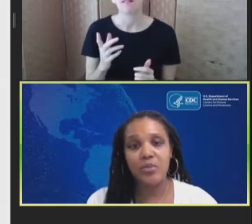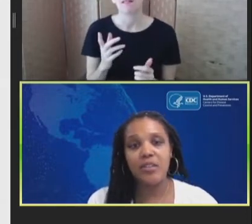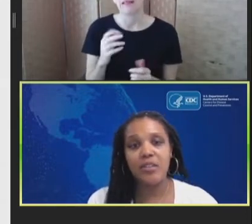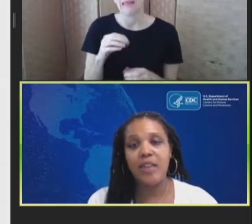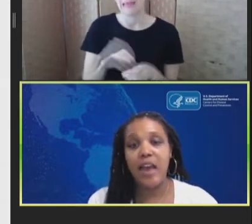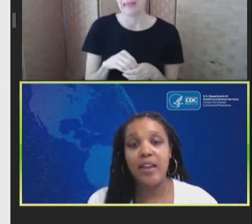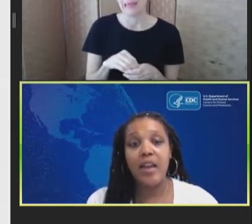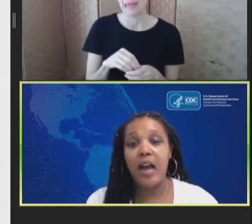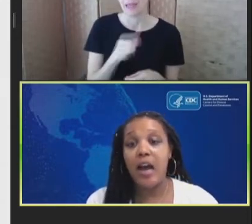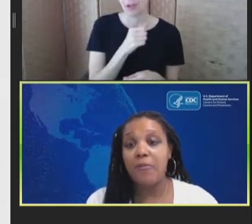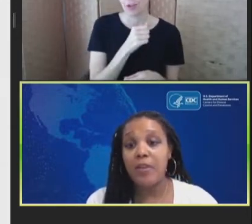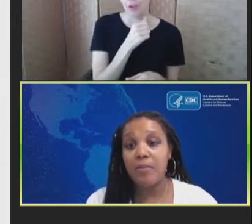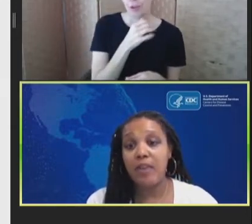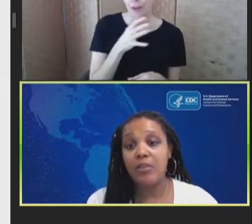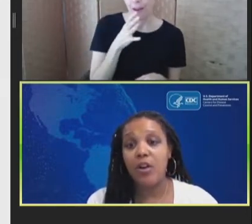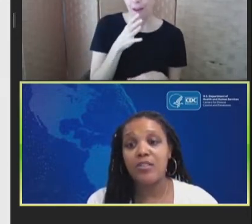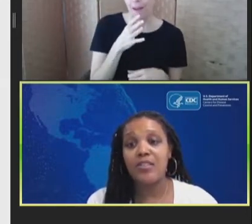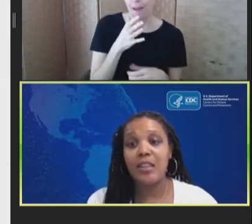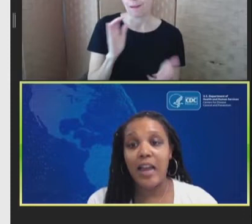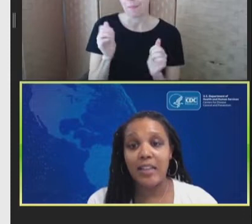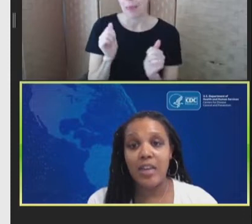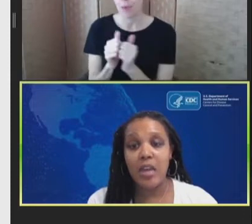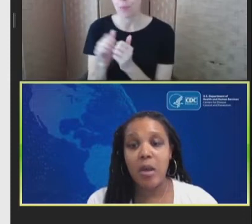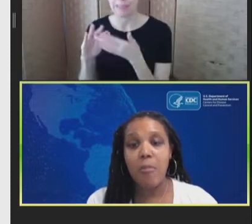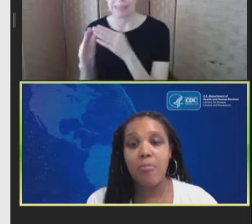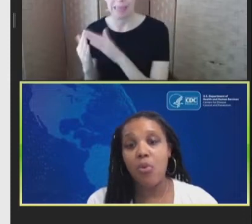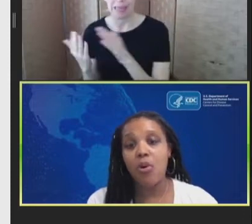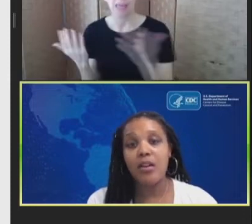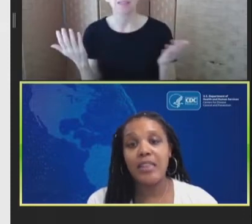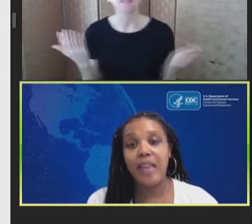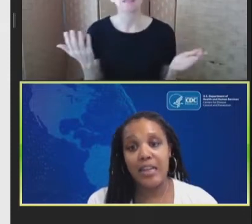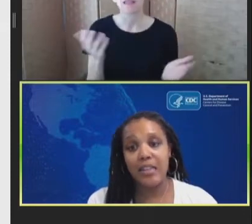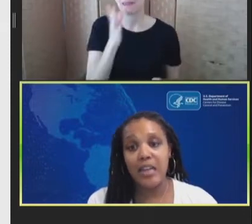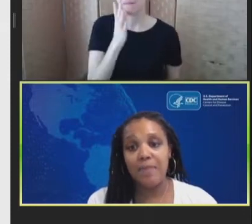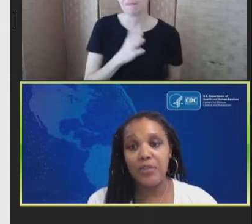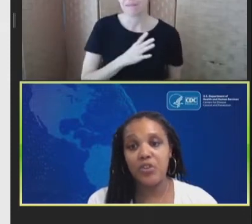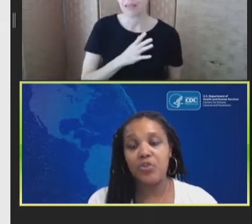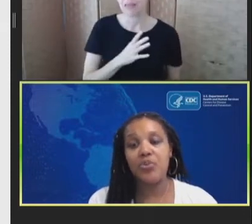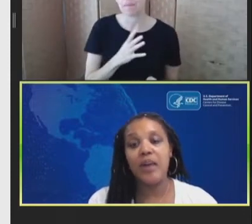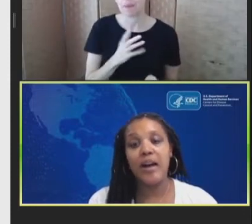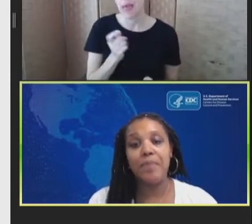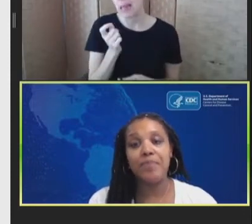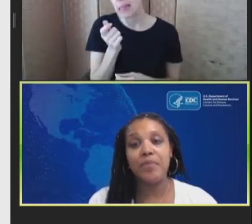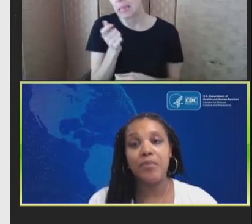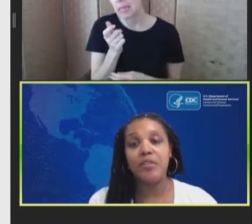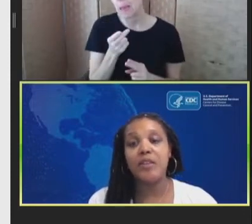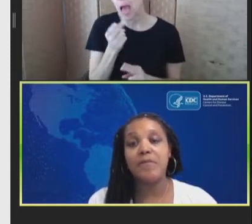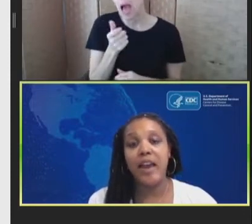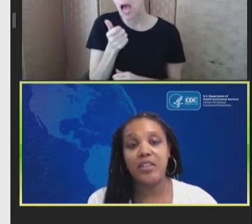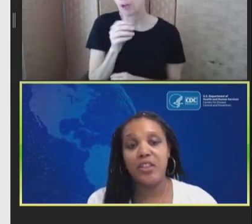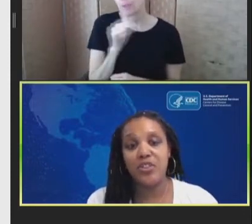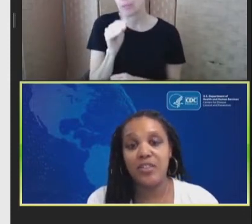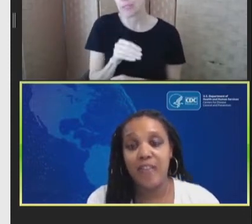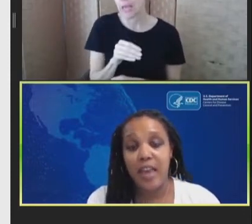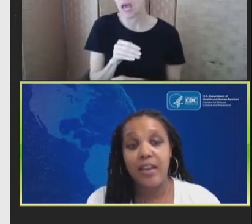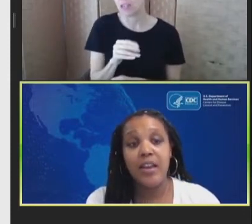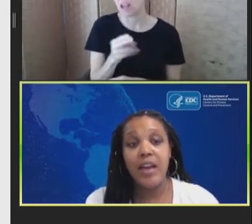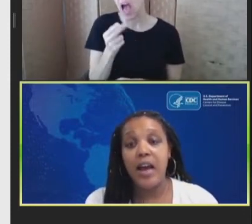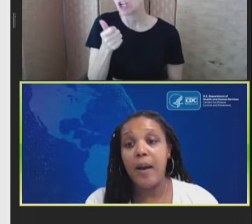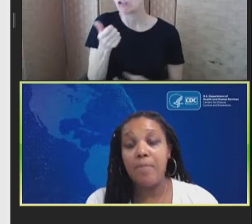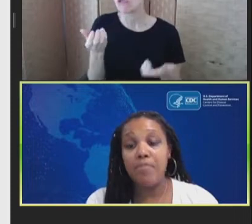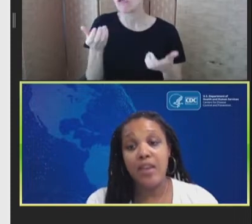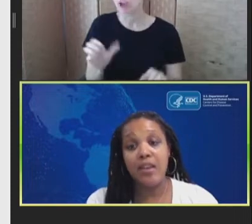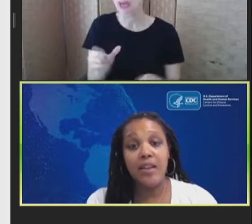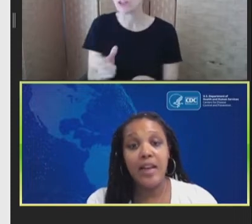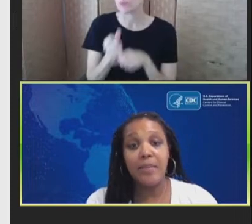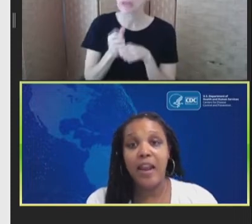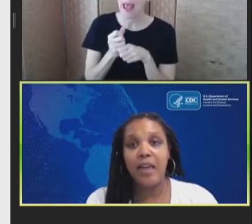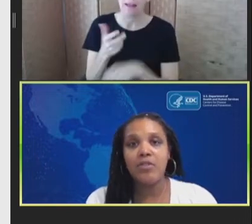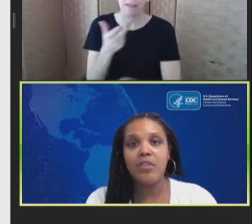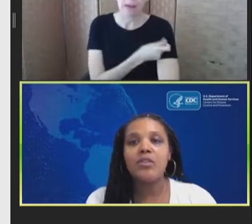we see that females are slightly more likely to receive vaccinations than men. And I think this